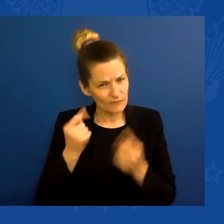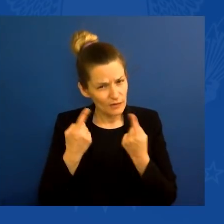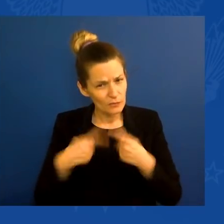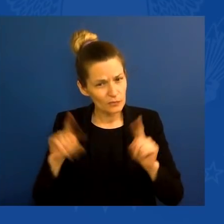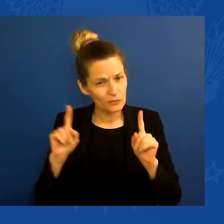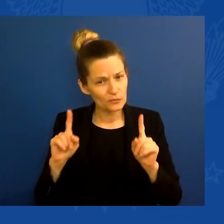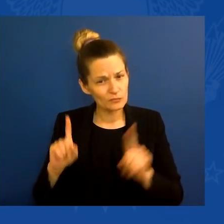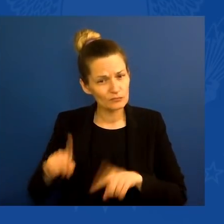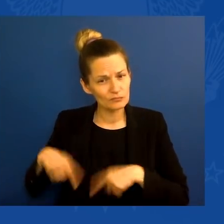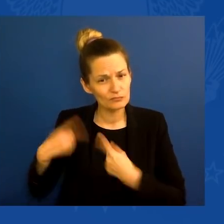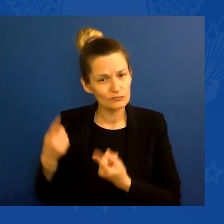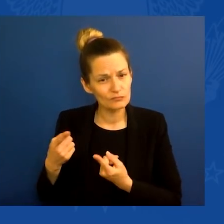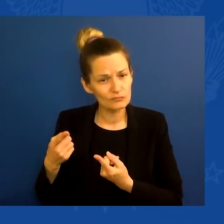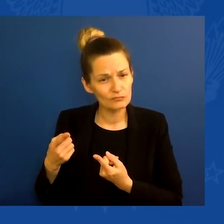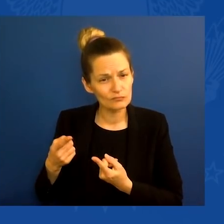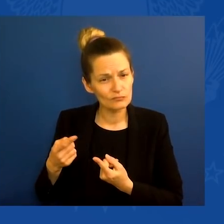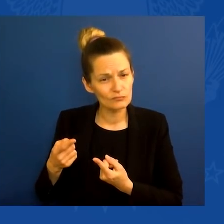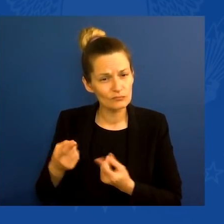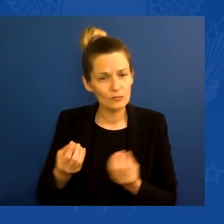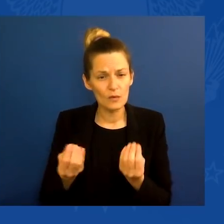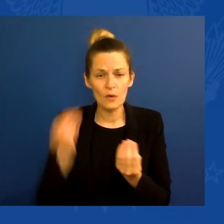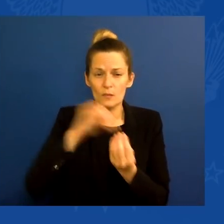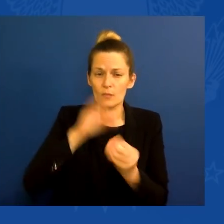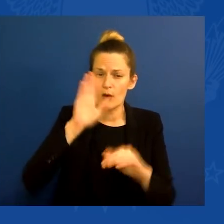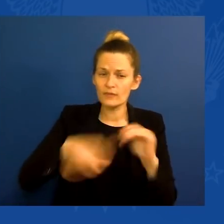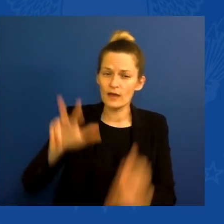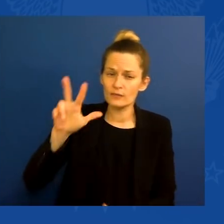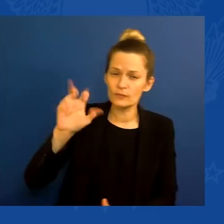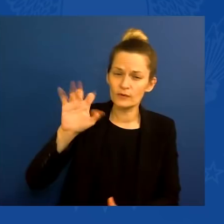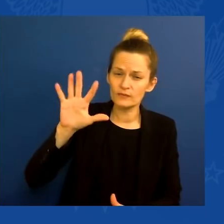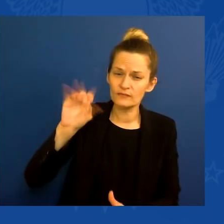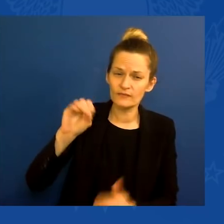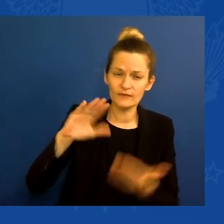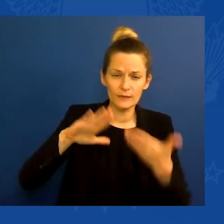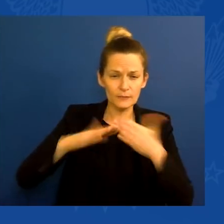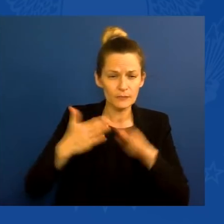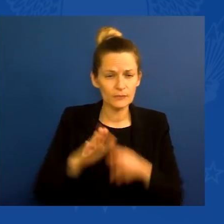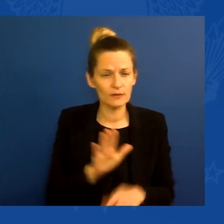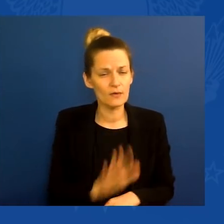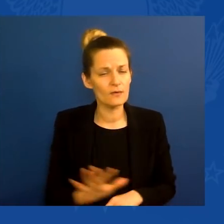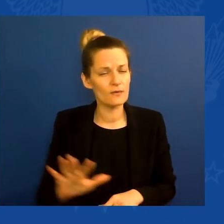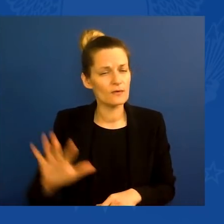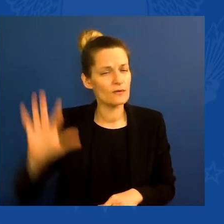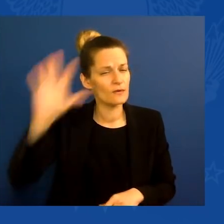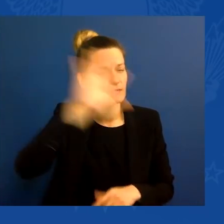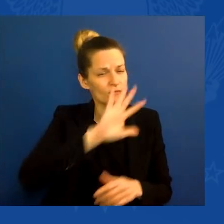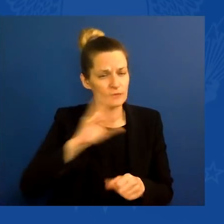are using more than $10 billion of American Rescue Plan